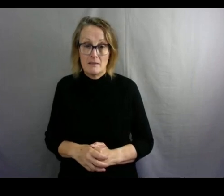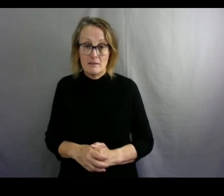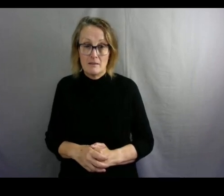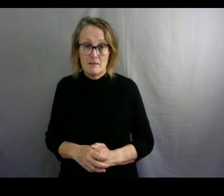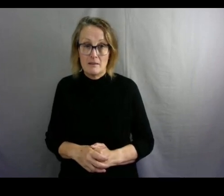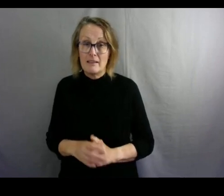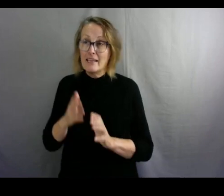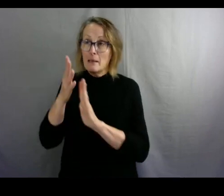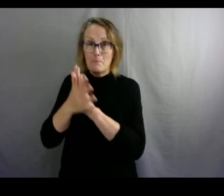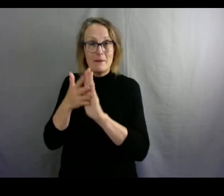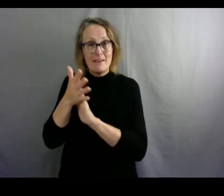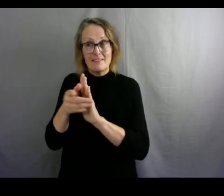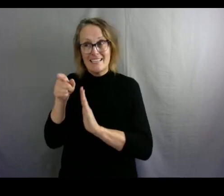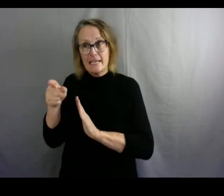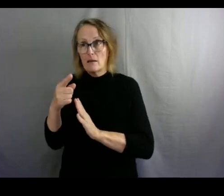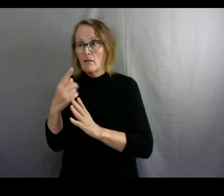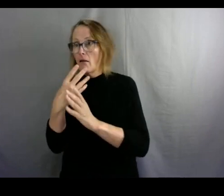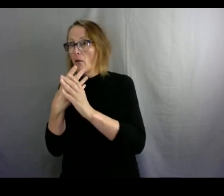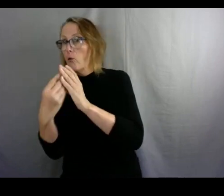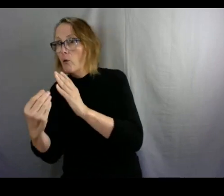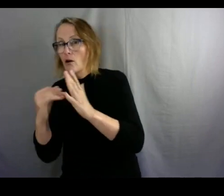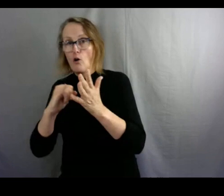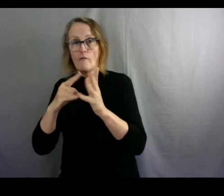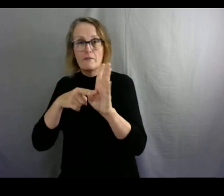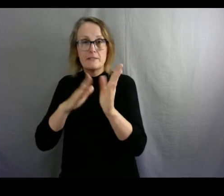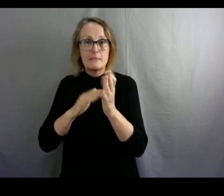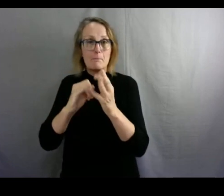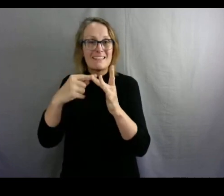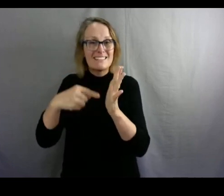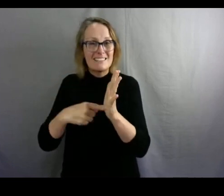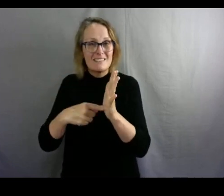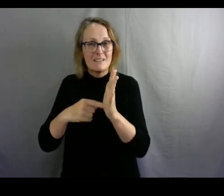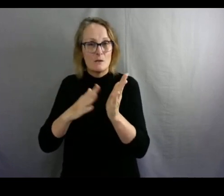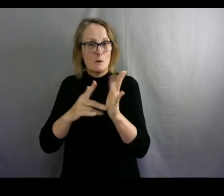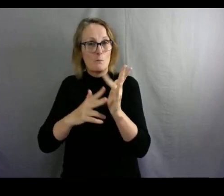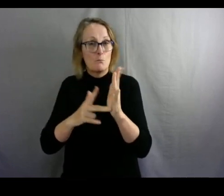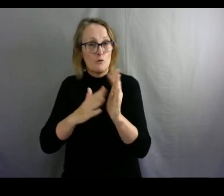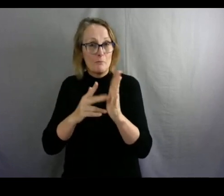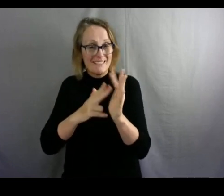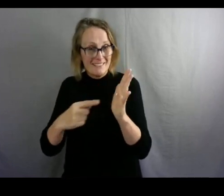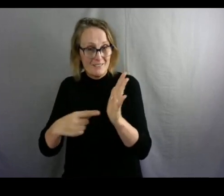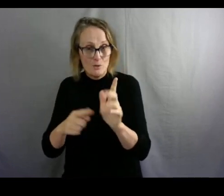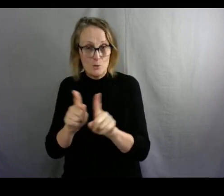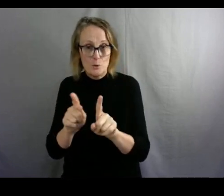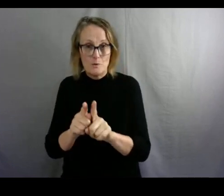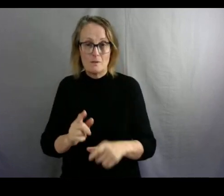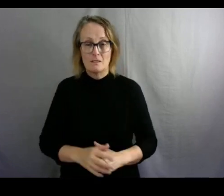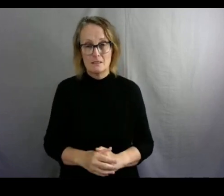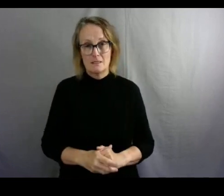but also the admiration he had for Odilon Redon, for example, which is something quite important,